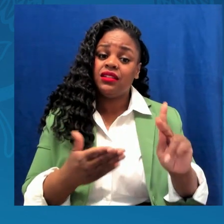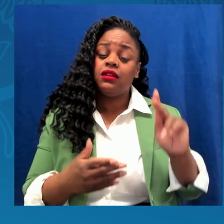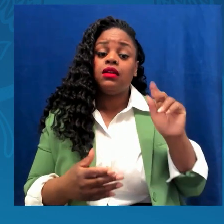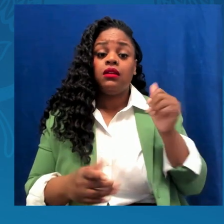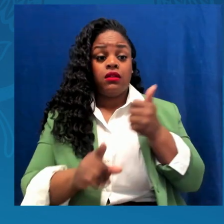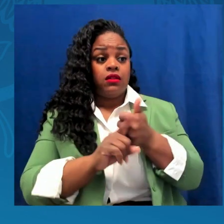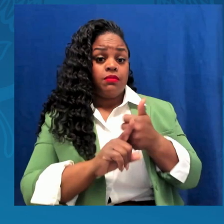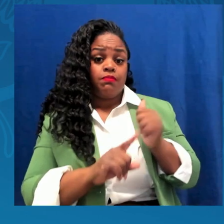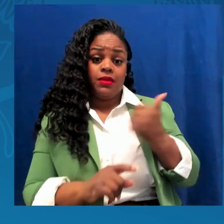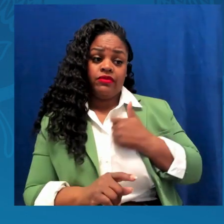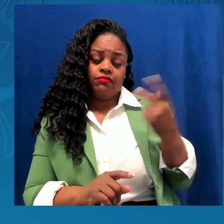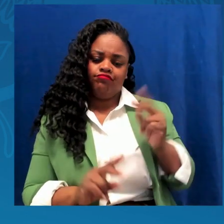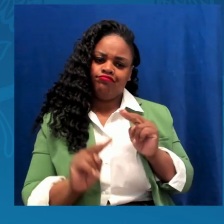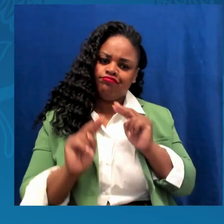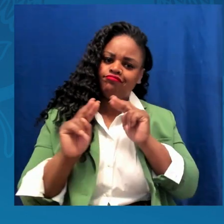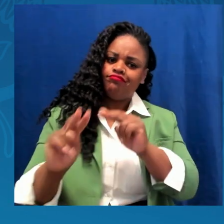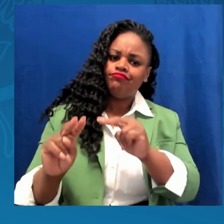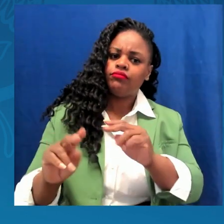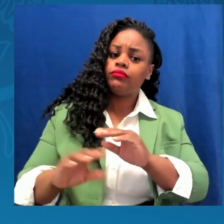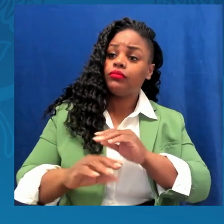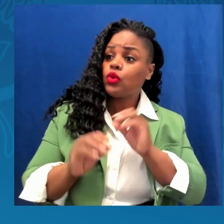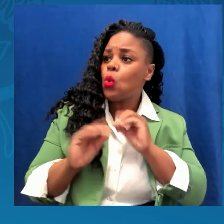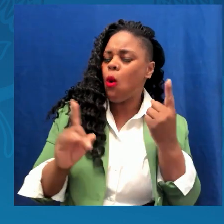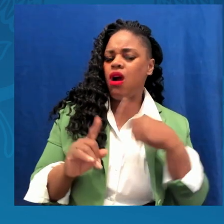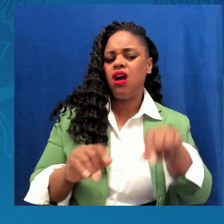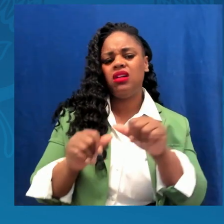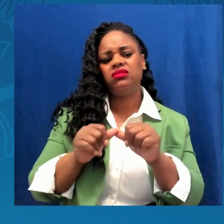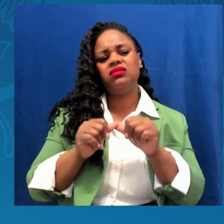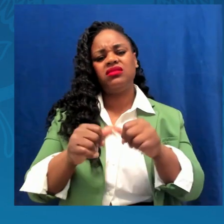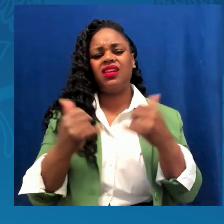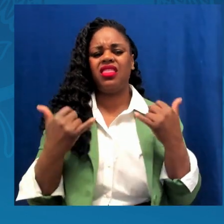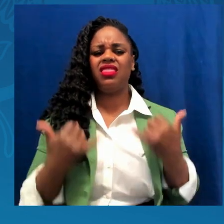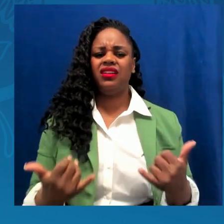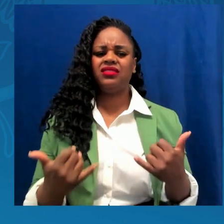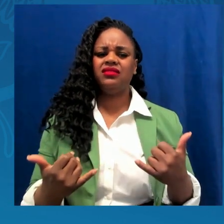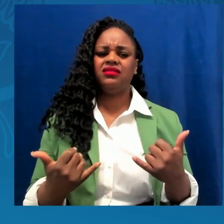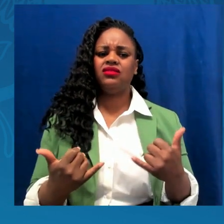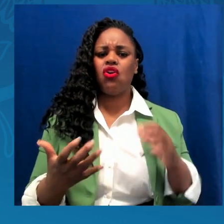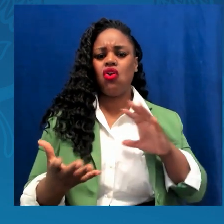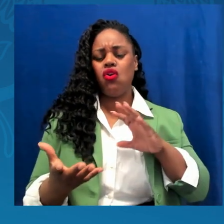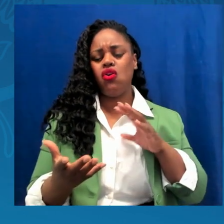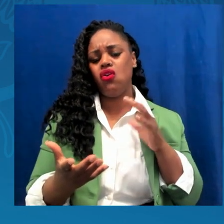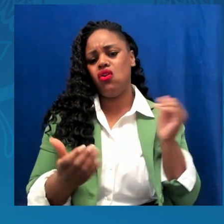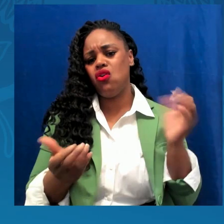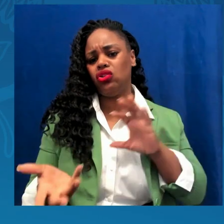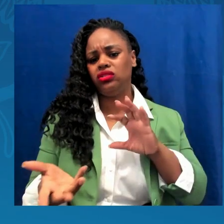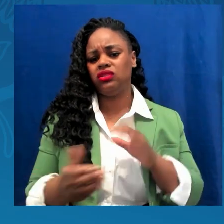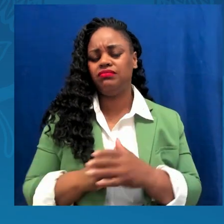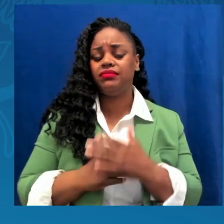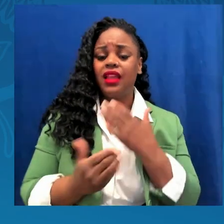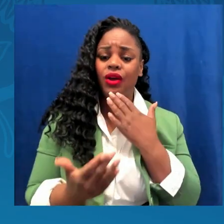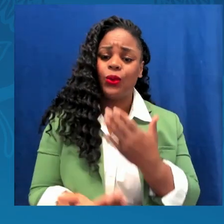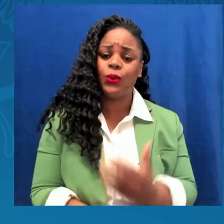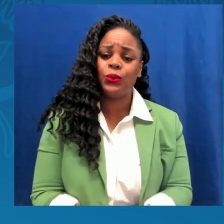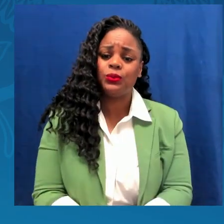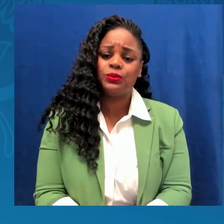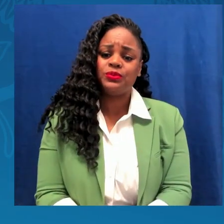to carry forward this cause. Thank you. Speaker 2: